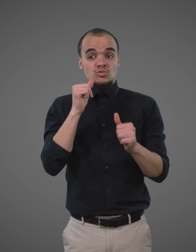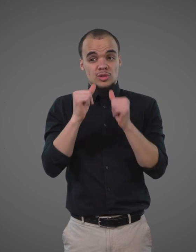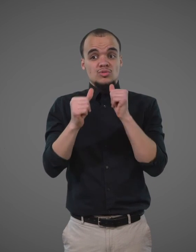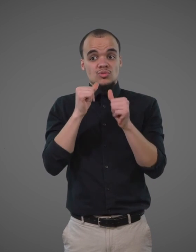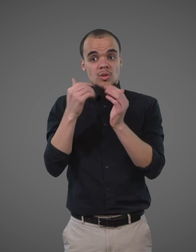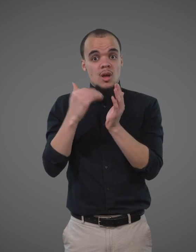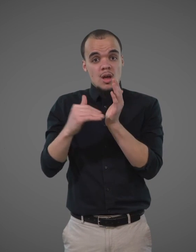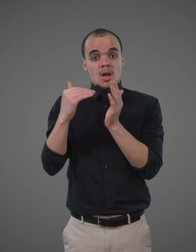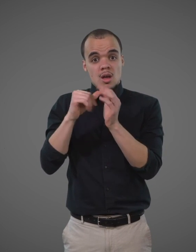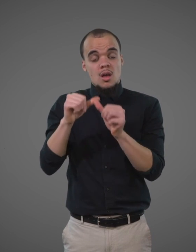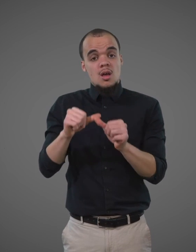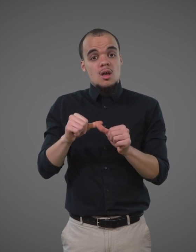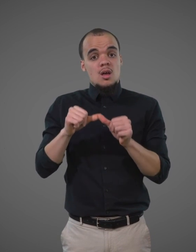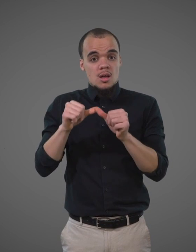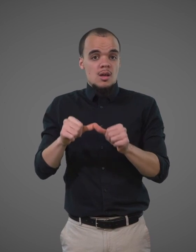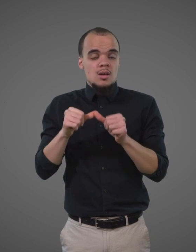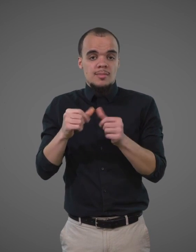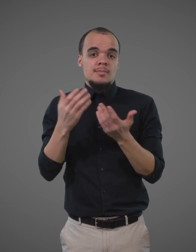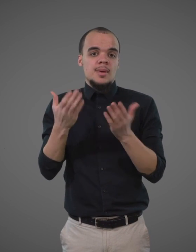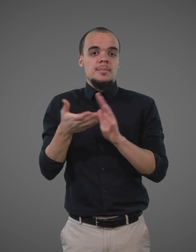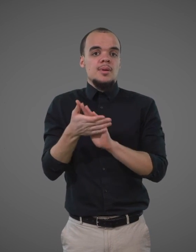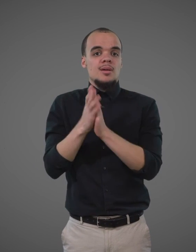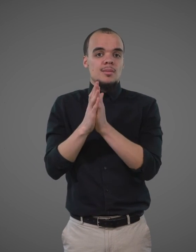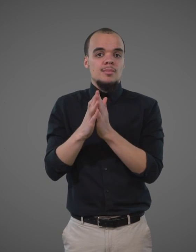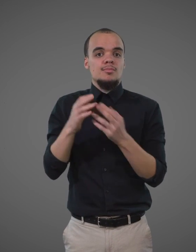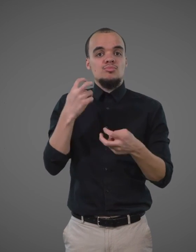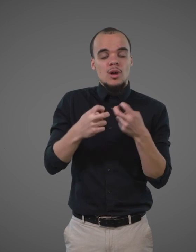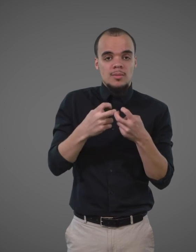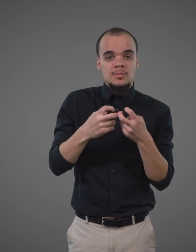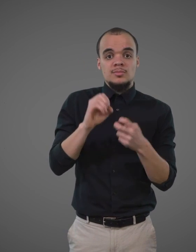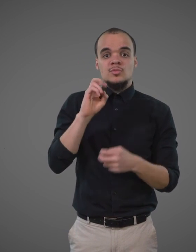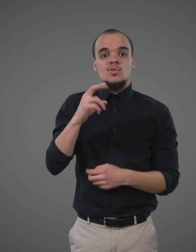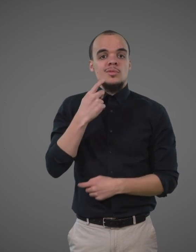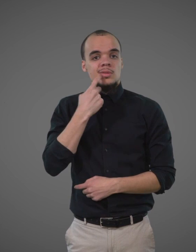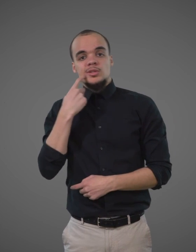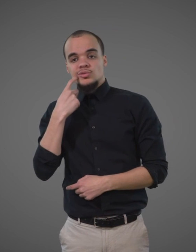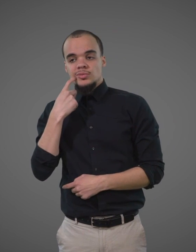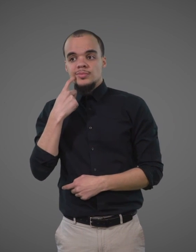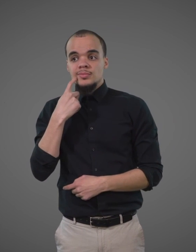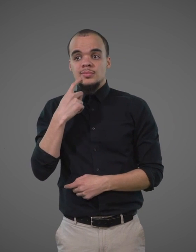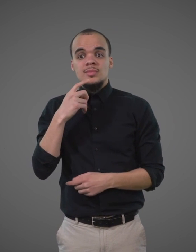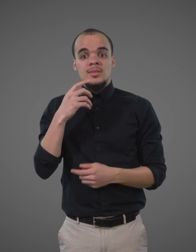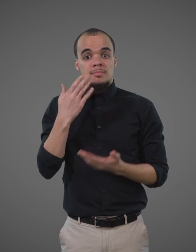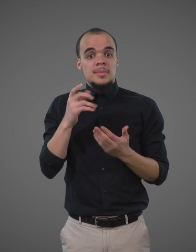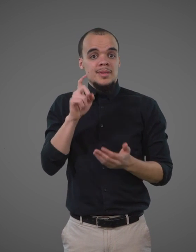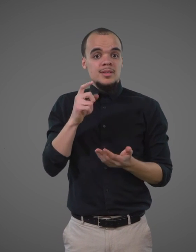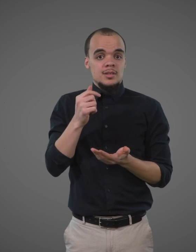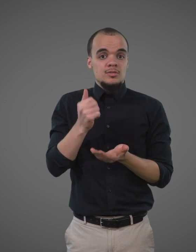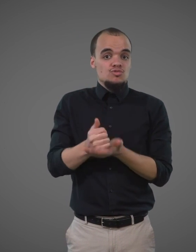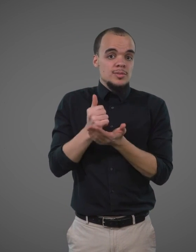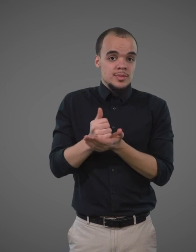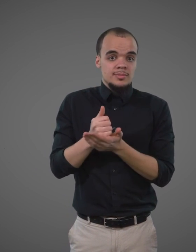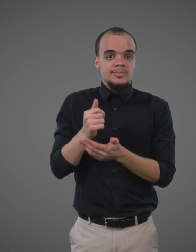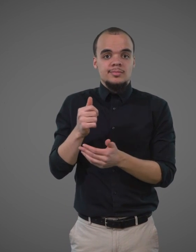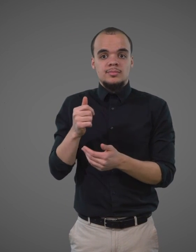If you keep drinking and don't feel you can stop - it could mean you have a problem with addiction/alcoholism.